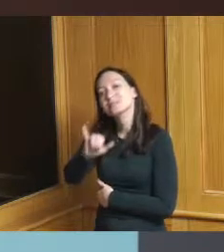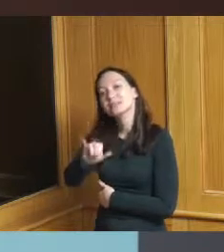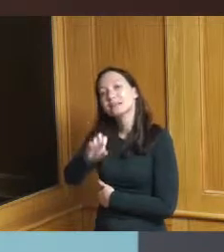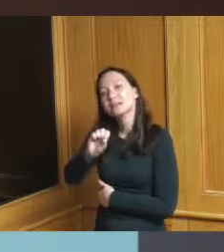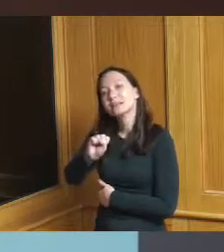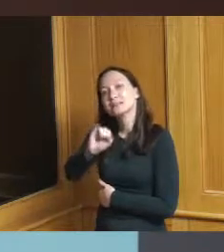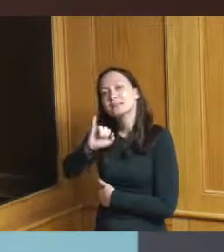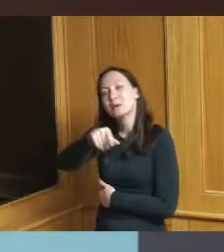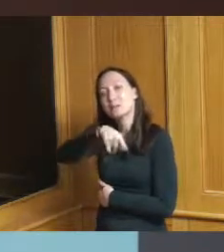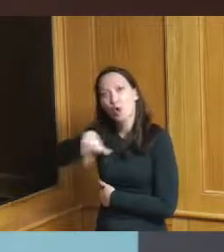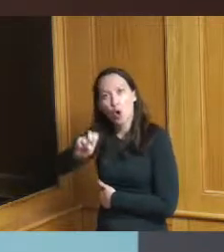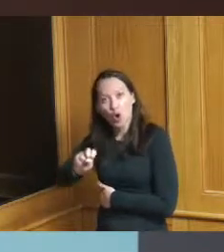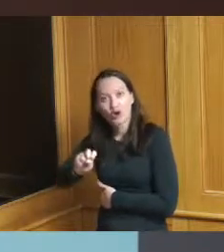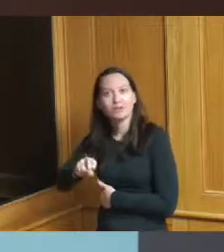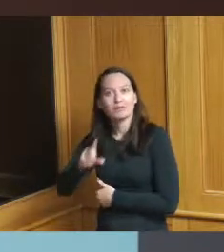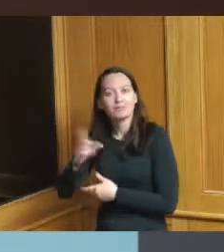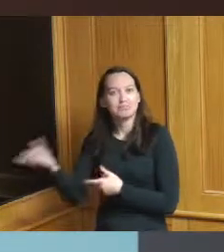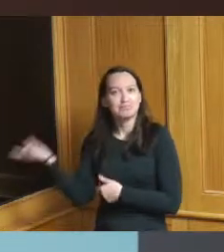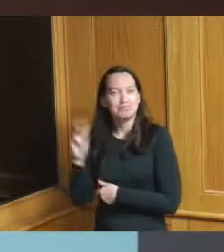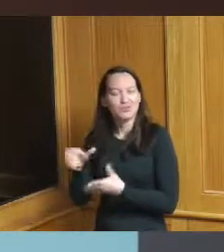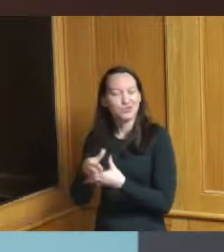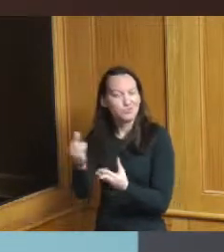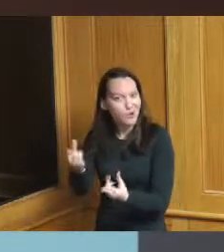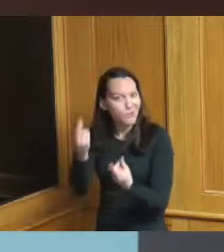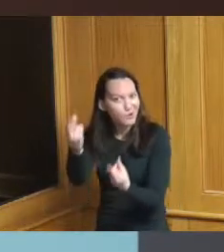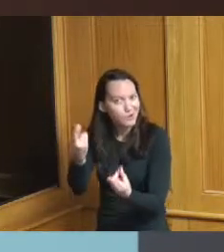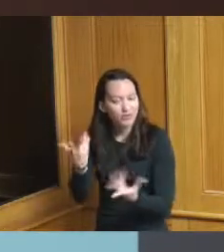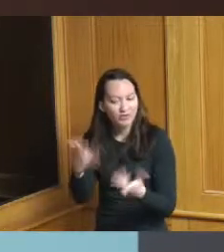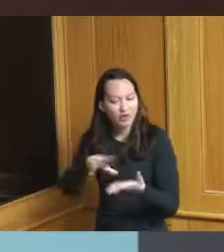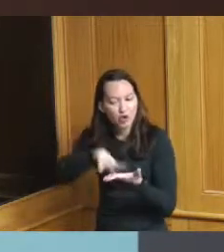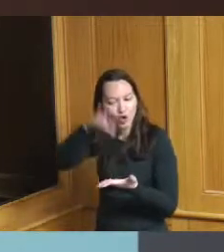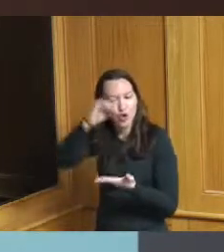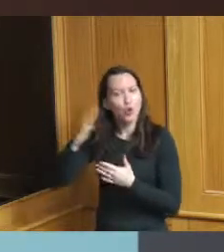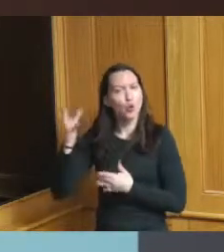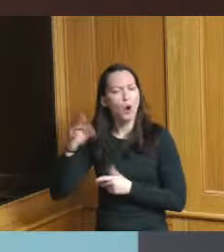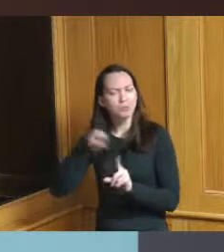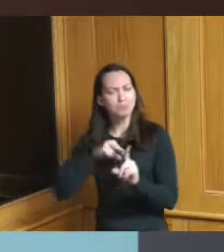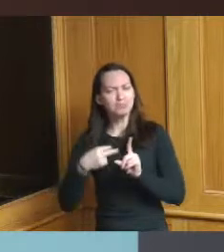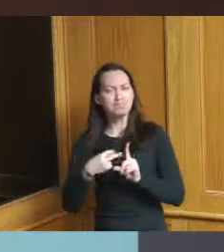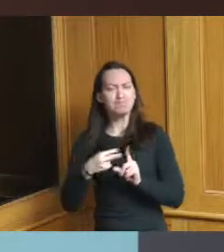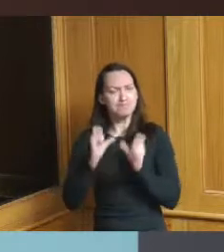come back and share our recommendations on what we learned about why the perceptions persist